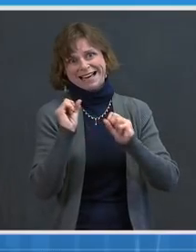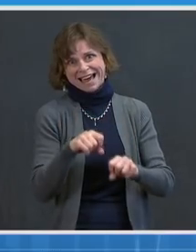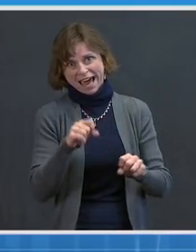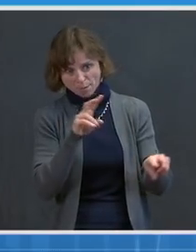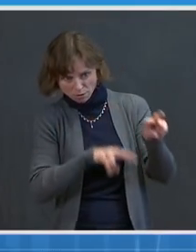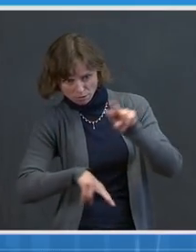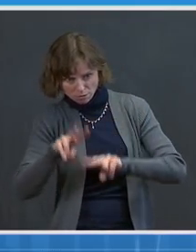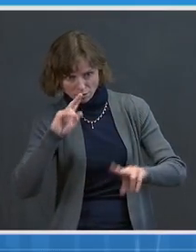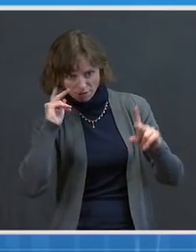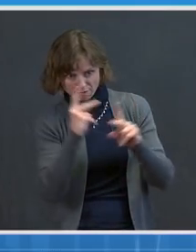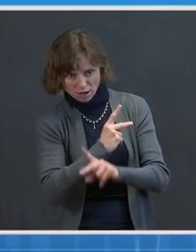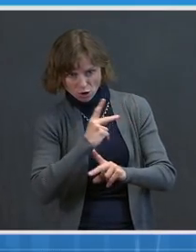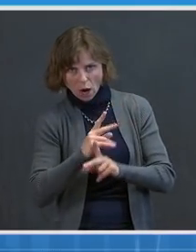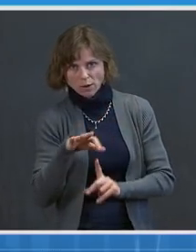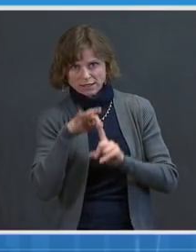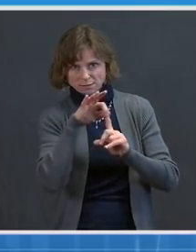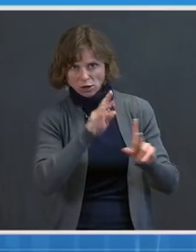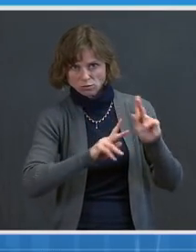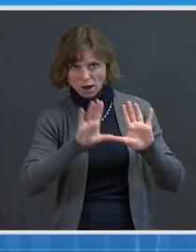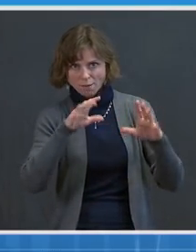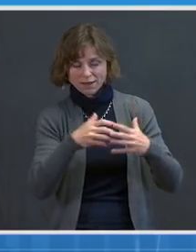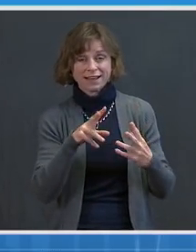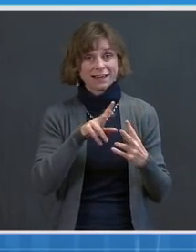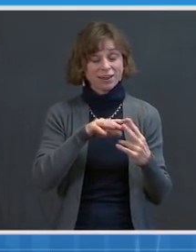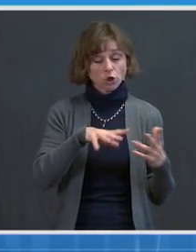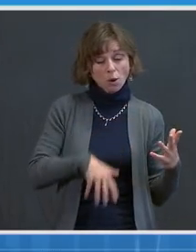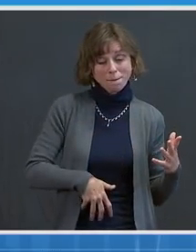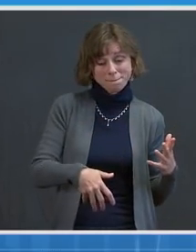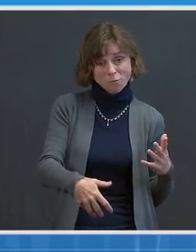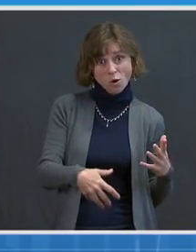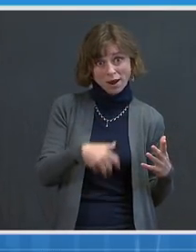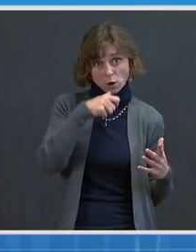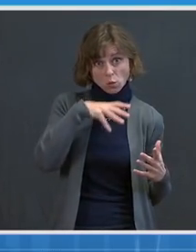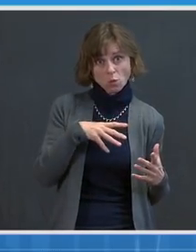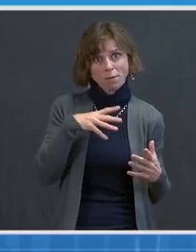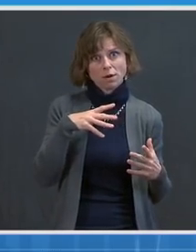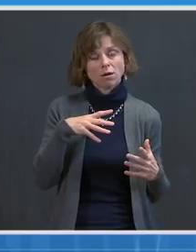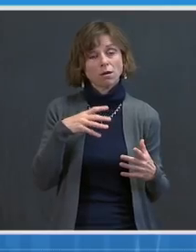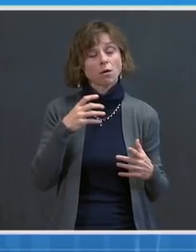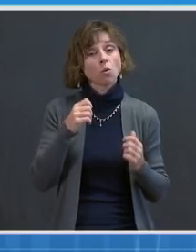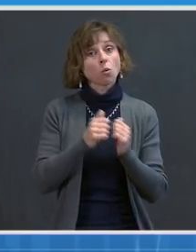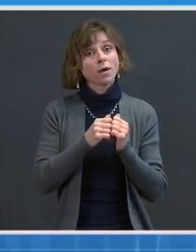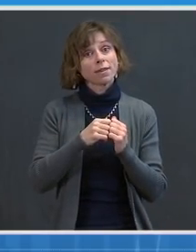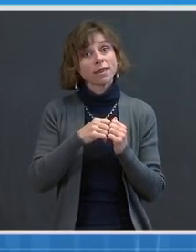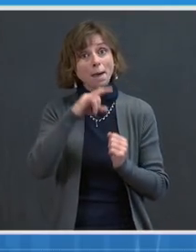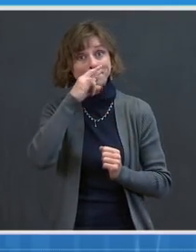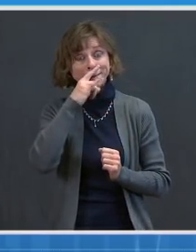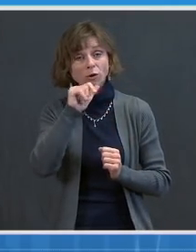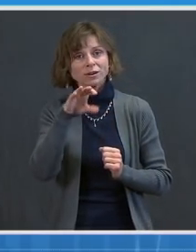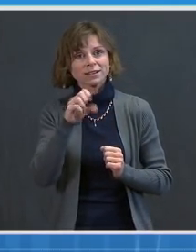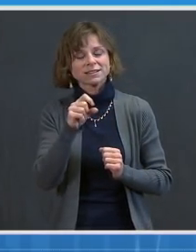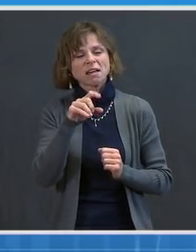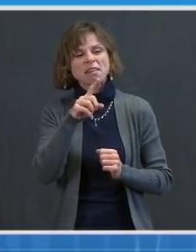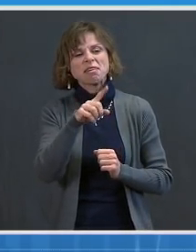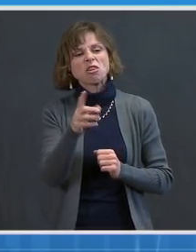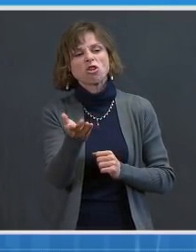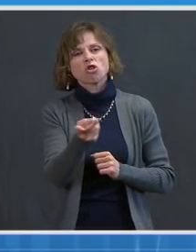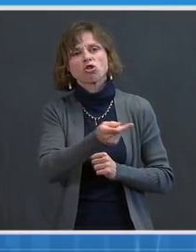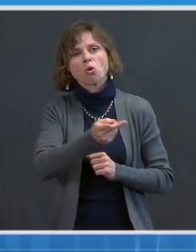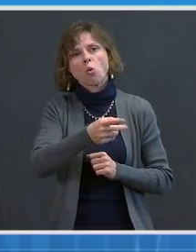be they pregnant women, be they pediatric cases -- that these individuals make a comparable immune response